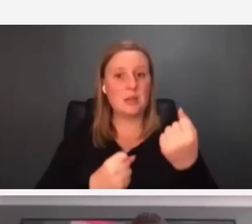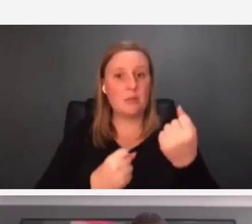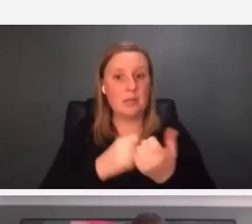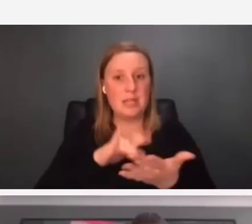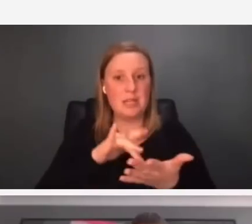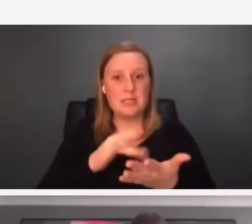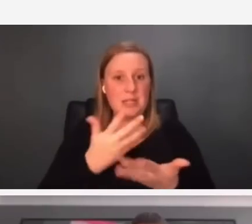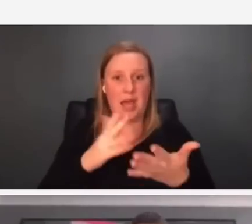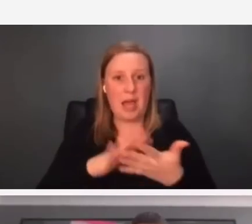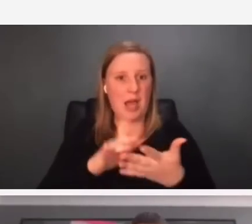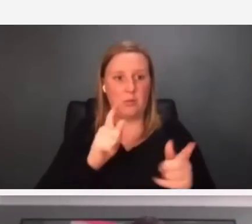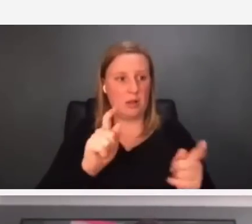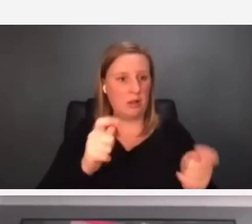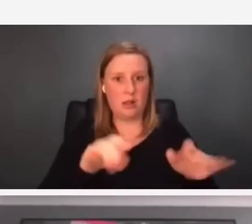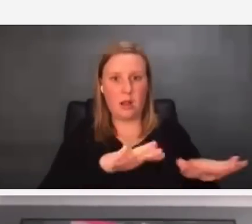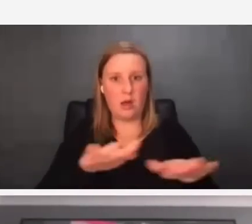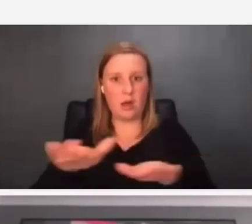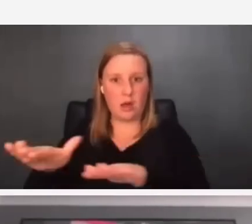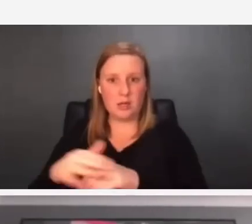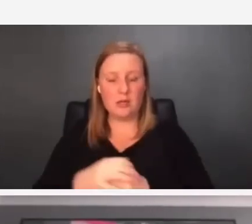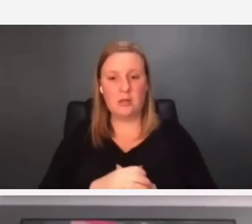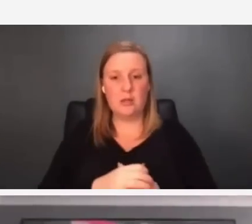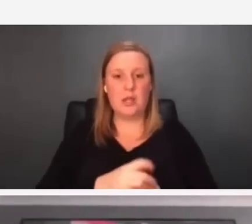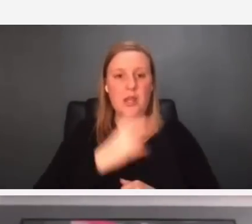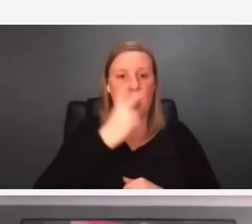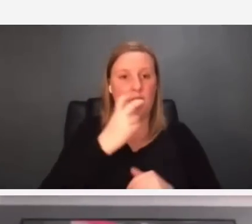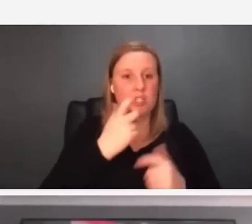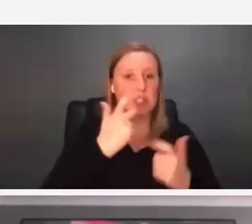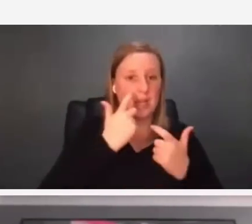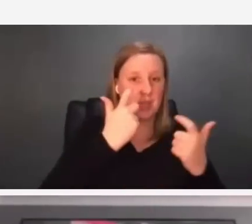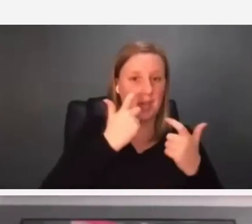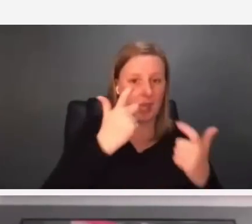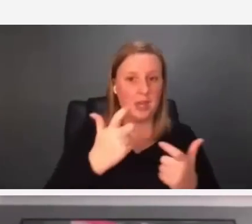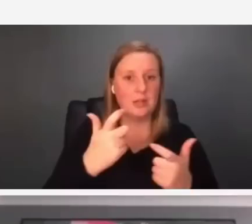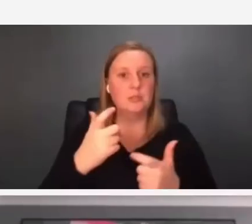significant system design issues around the interface between aged care and the primary and tertiary health sectors?